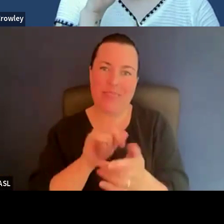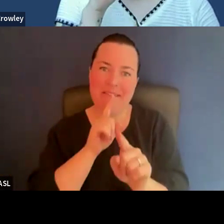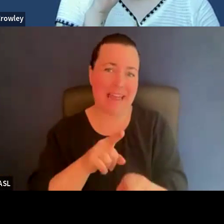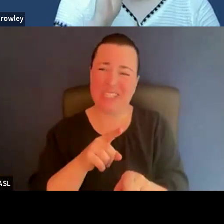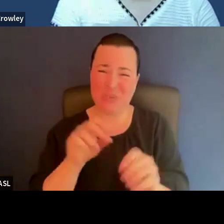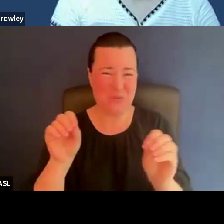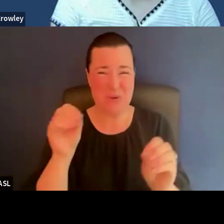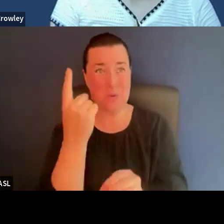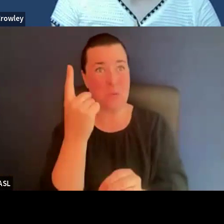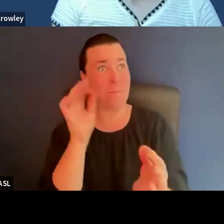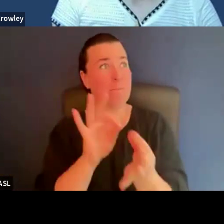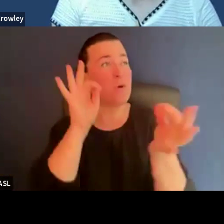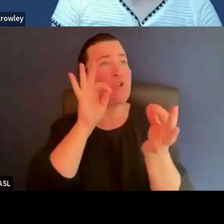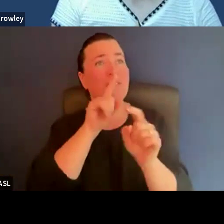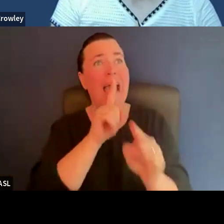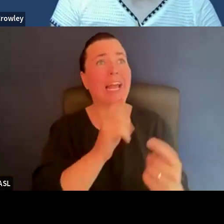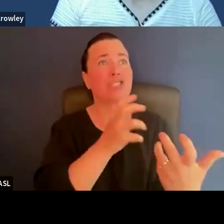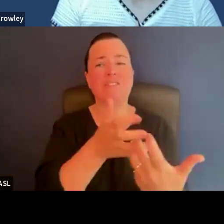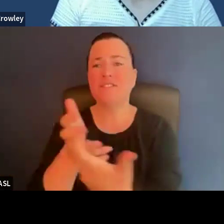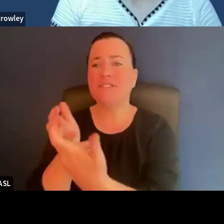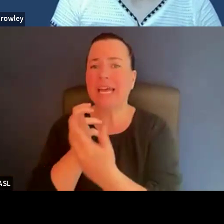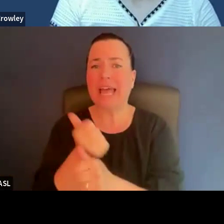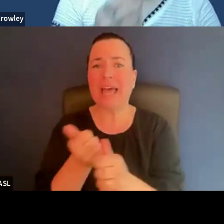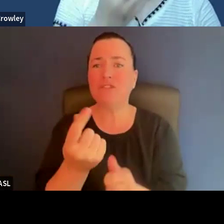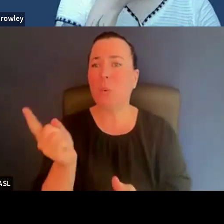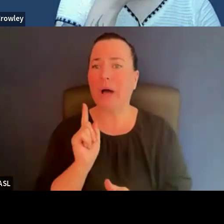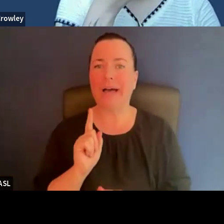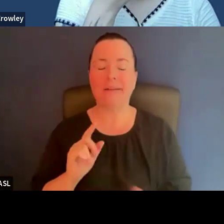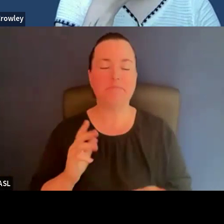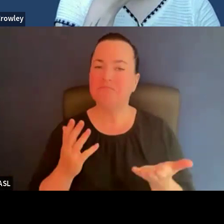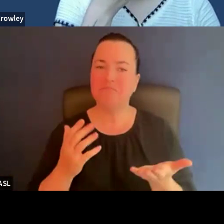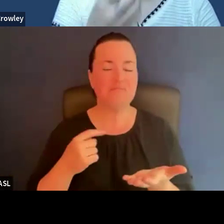and where I've fallen and not been able to get up out of my wheelchair,